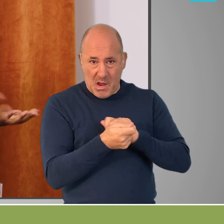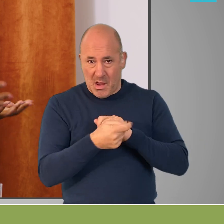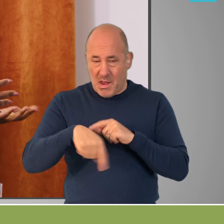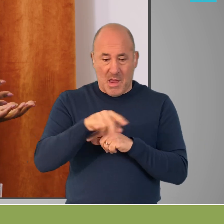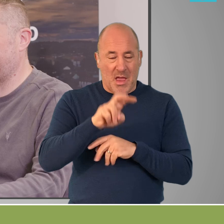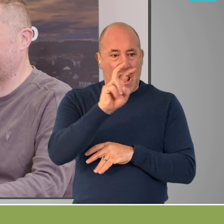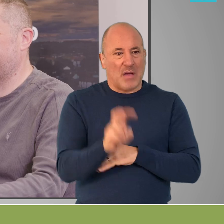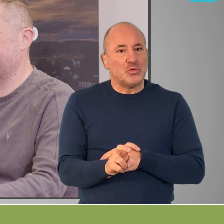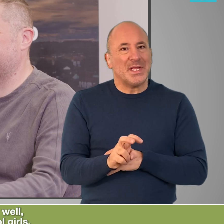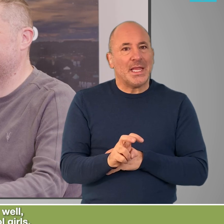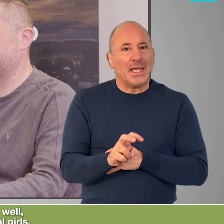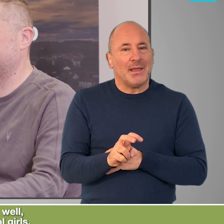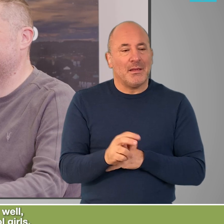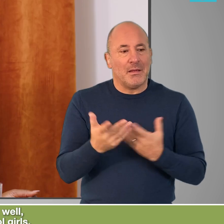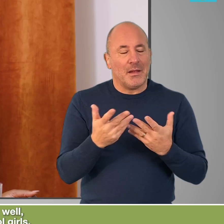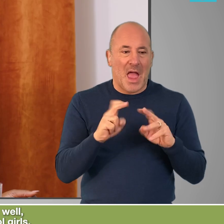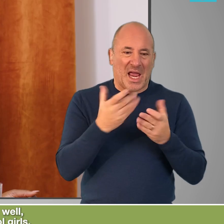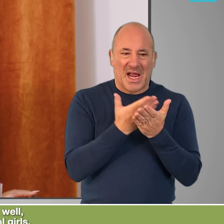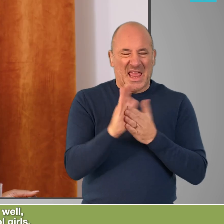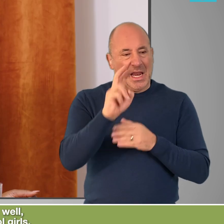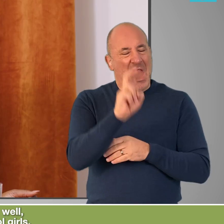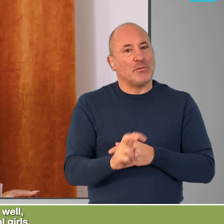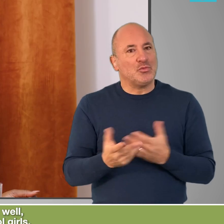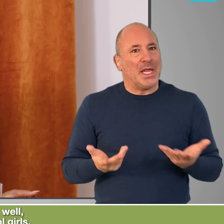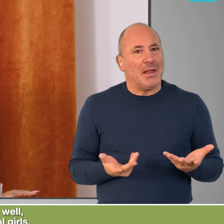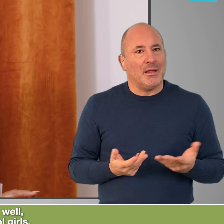energy. Yeah. I just thought, well, these are school girls.